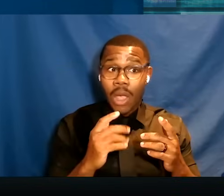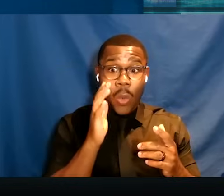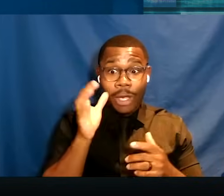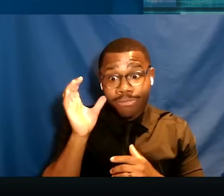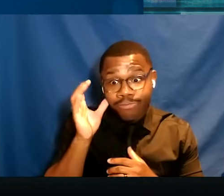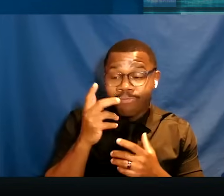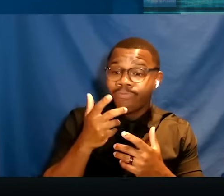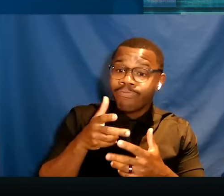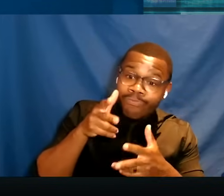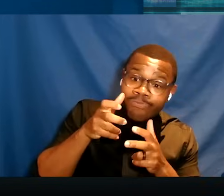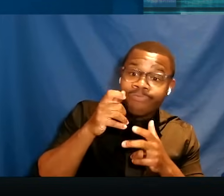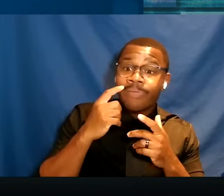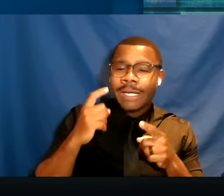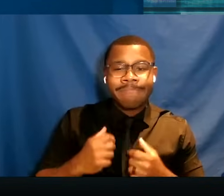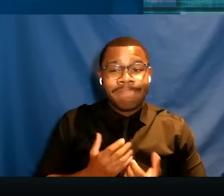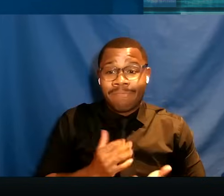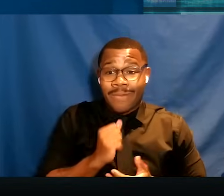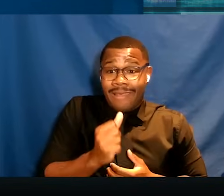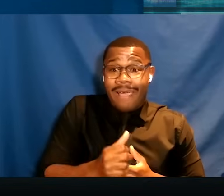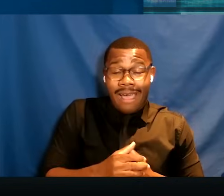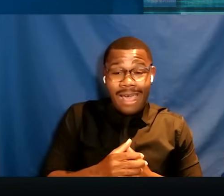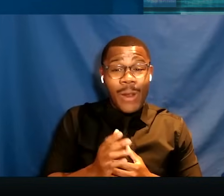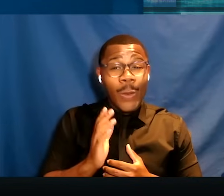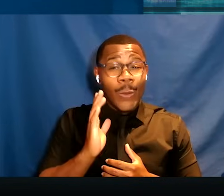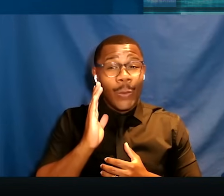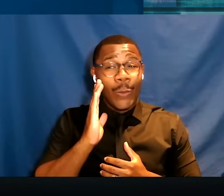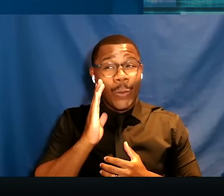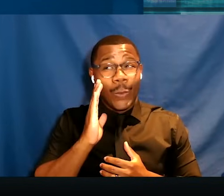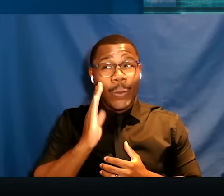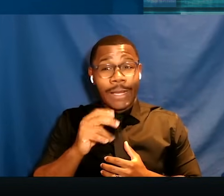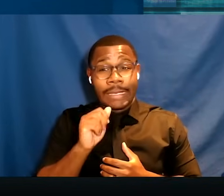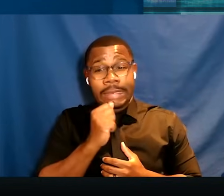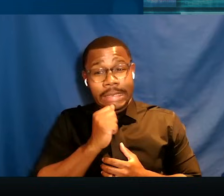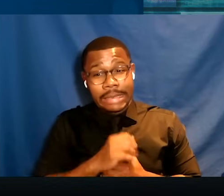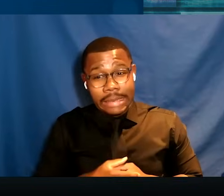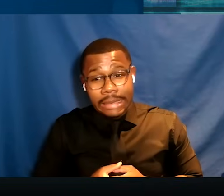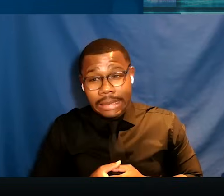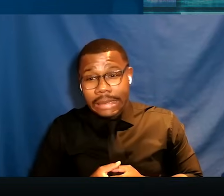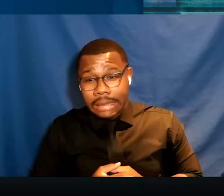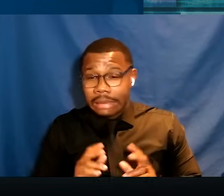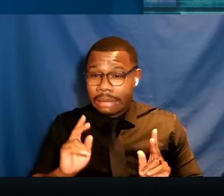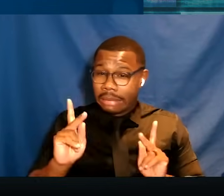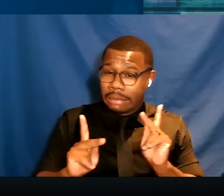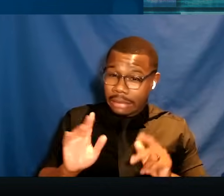And it would come at a real price in people's lives to have to go back out on strike